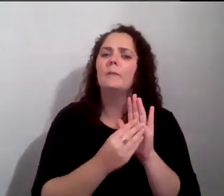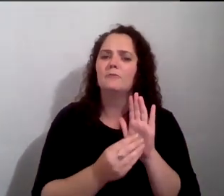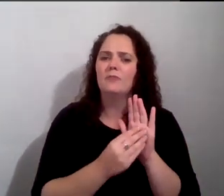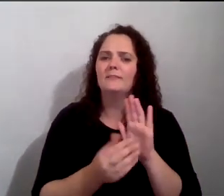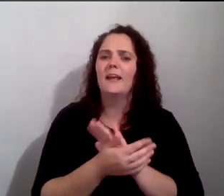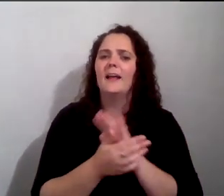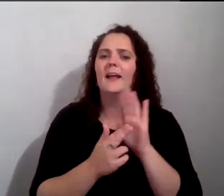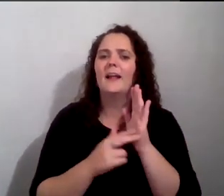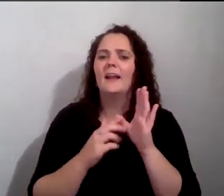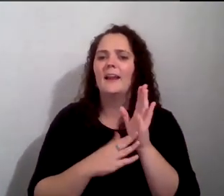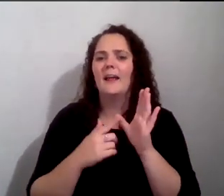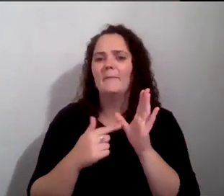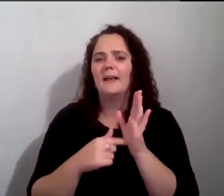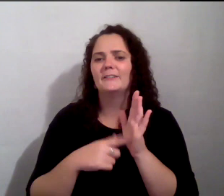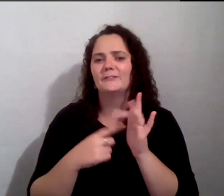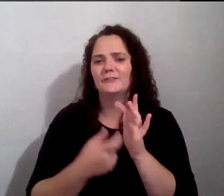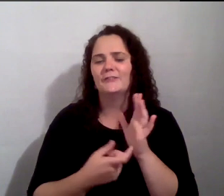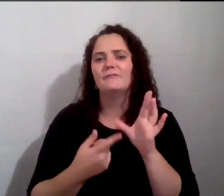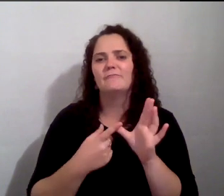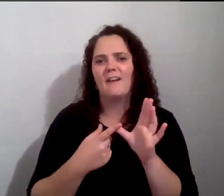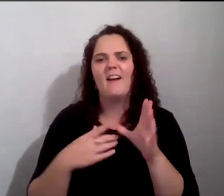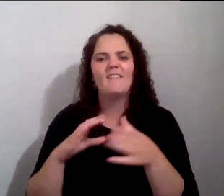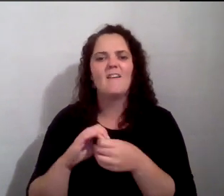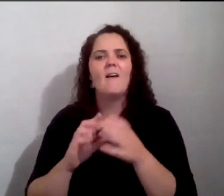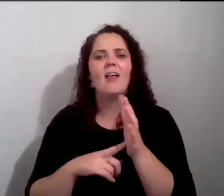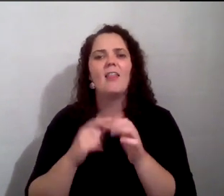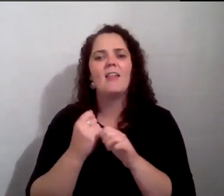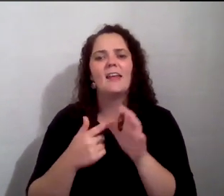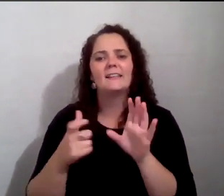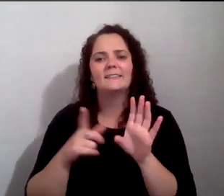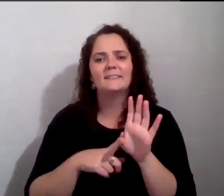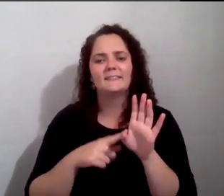took on administration of his estate and Legend Press um continued to manage